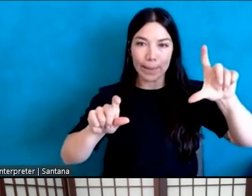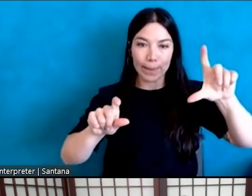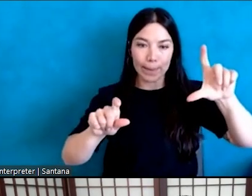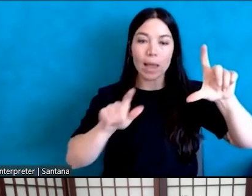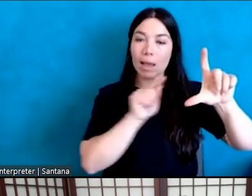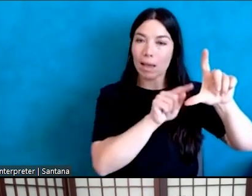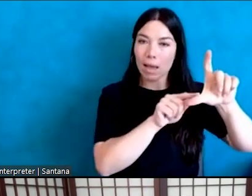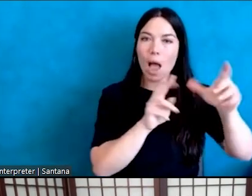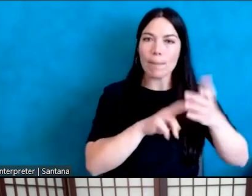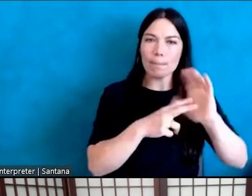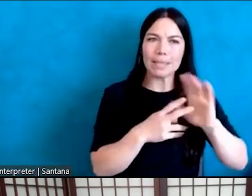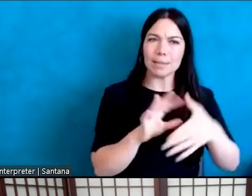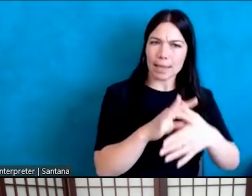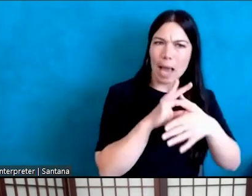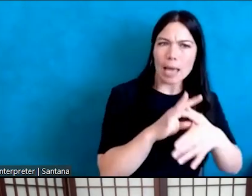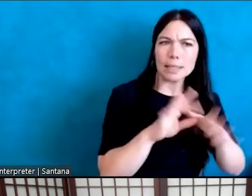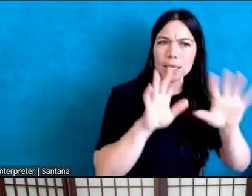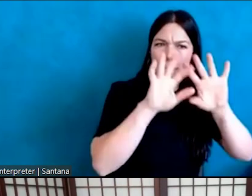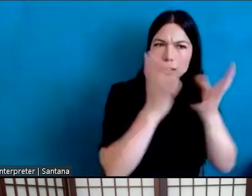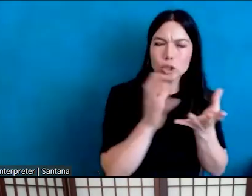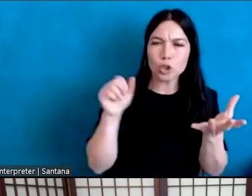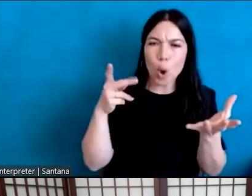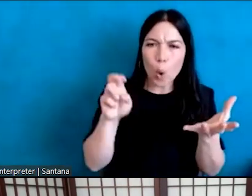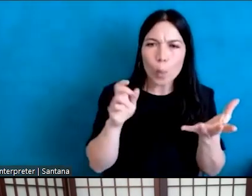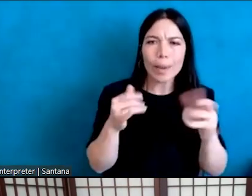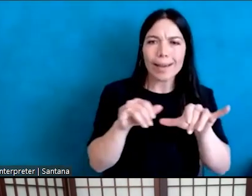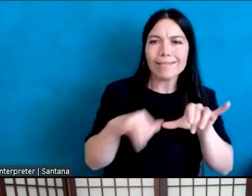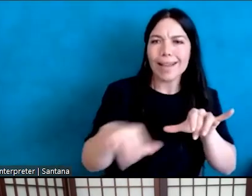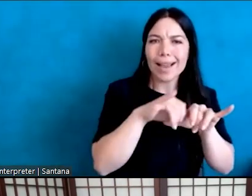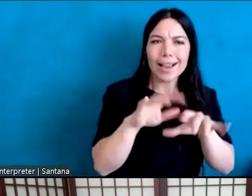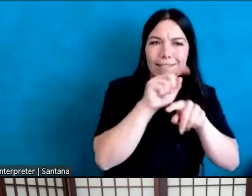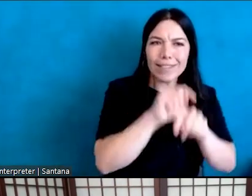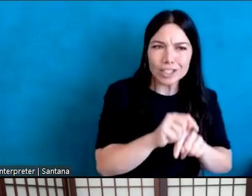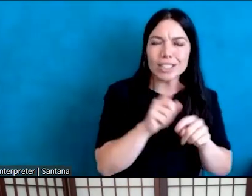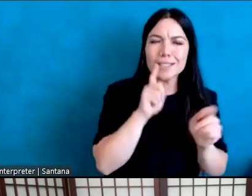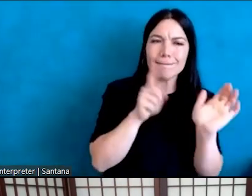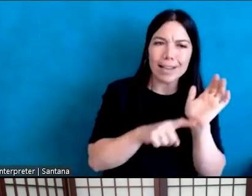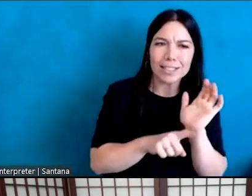scope and conventions of investigation and teaching in the discipline called capital "L" Linguistics,